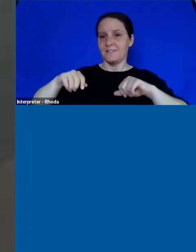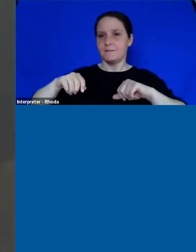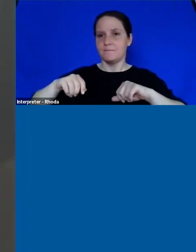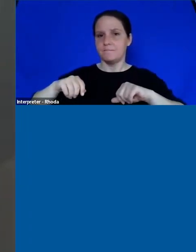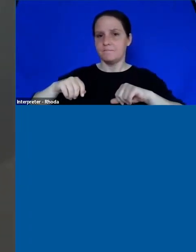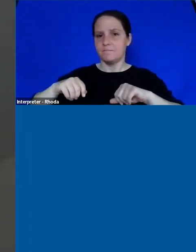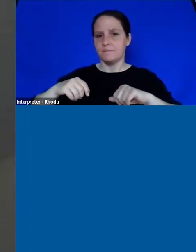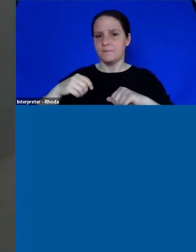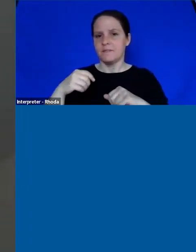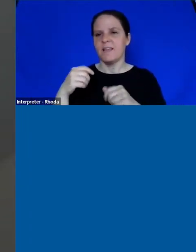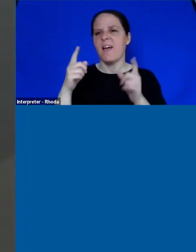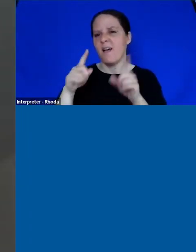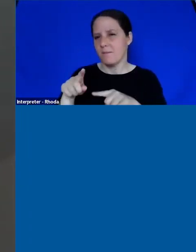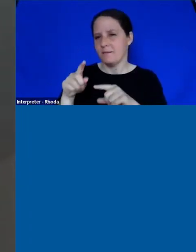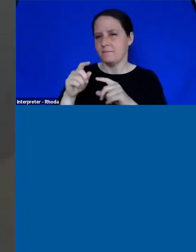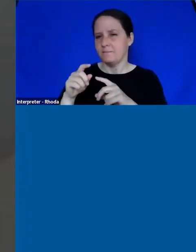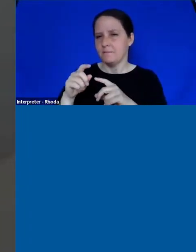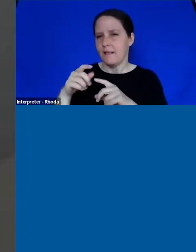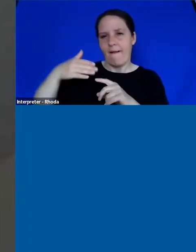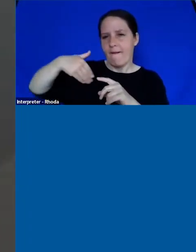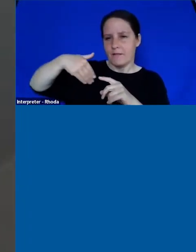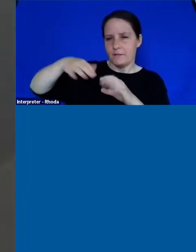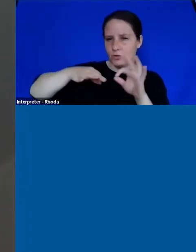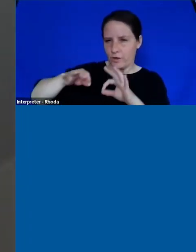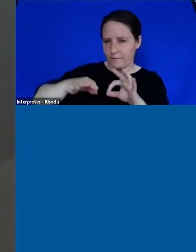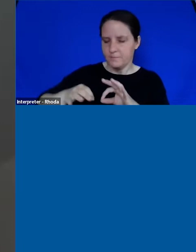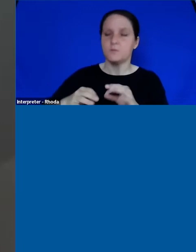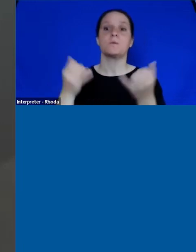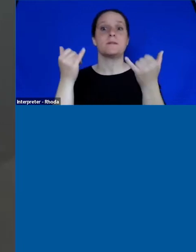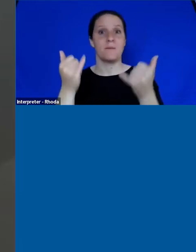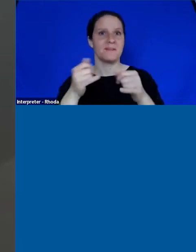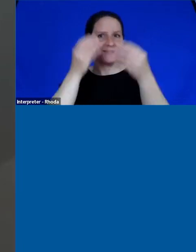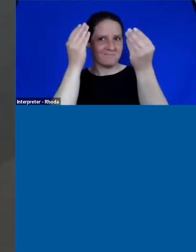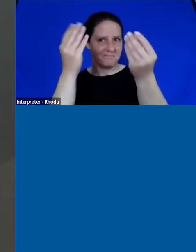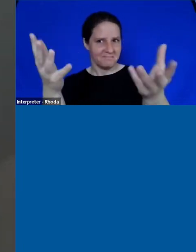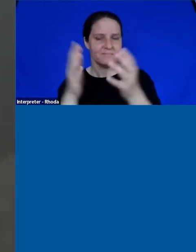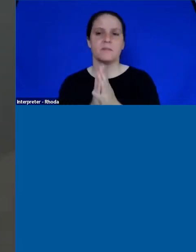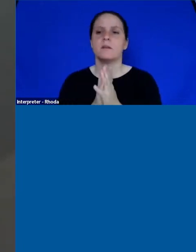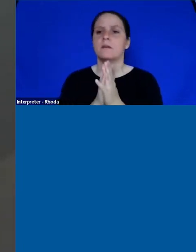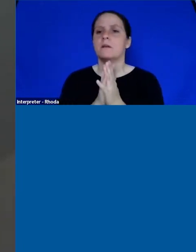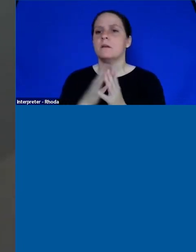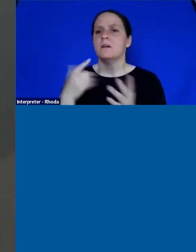that I will describe now. So as we had to start finding different ways to get groceries